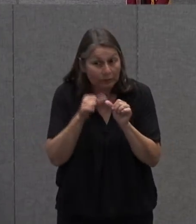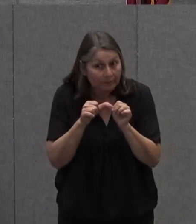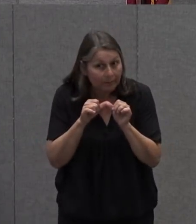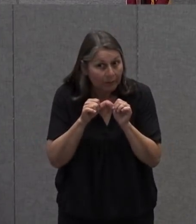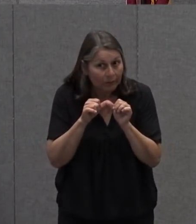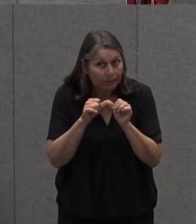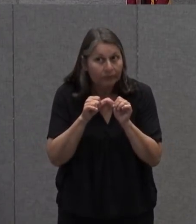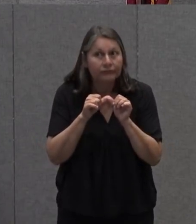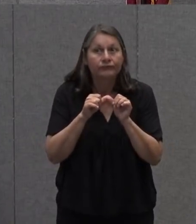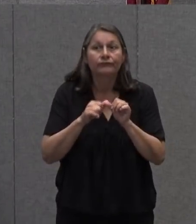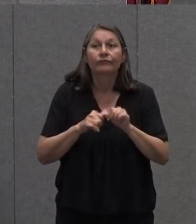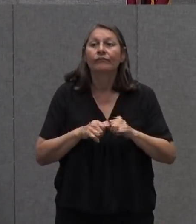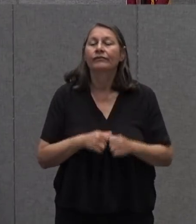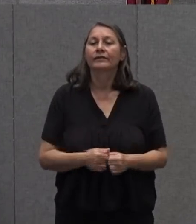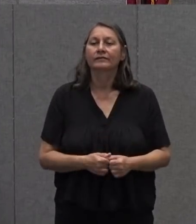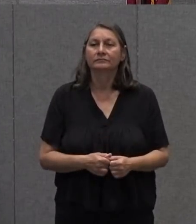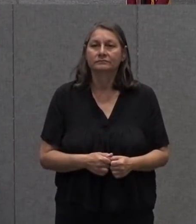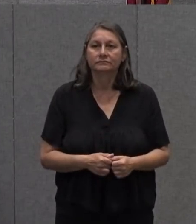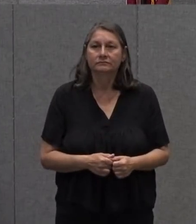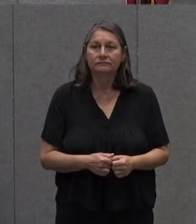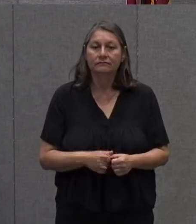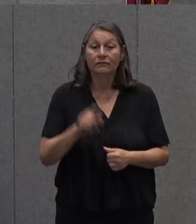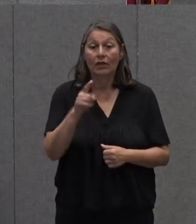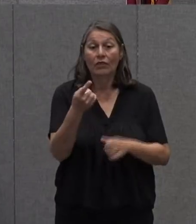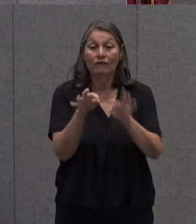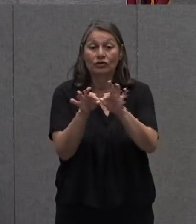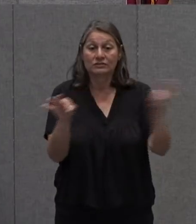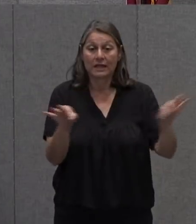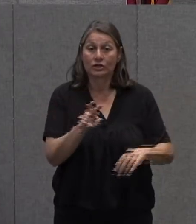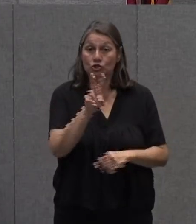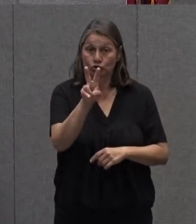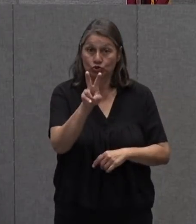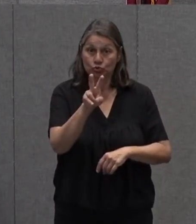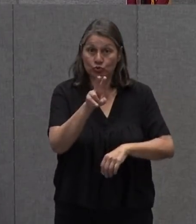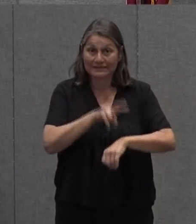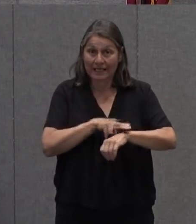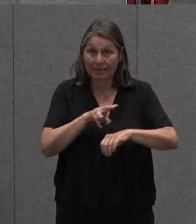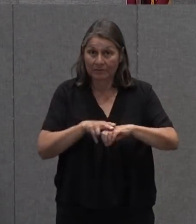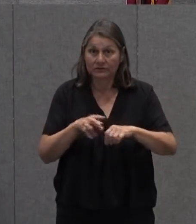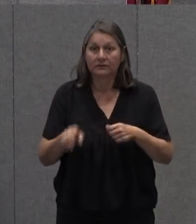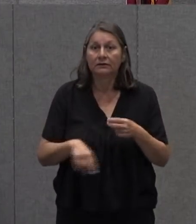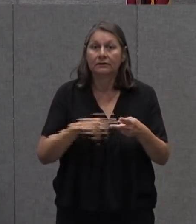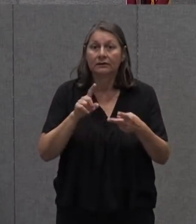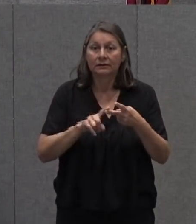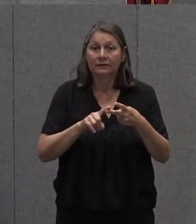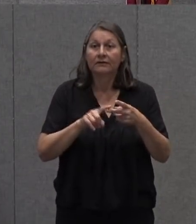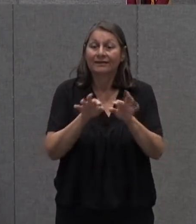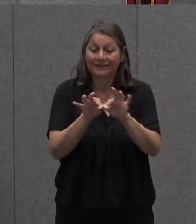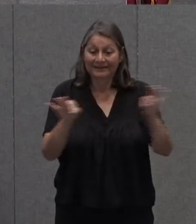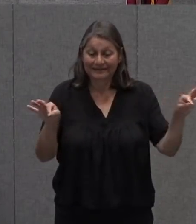It goes like this. The first line has two syllables. The next line has four.